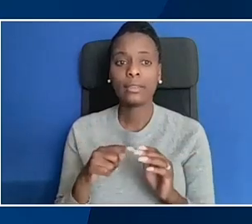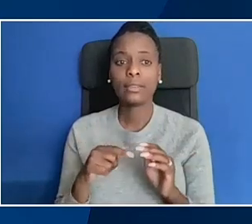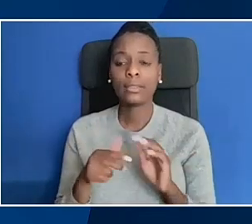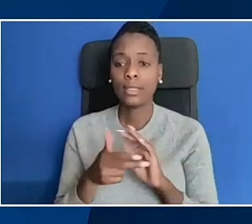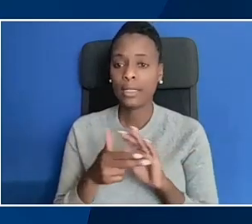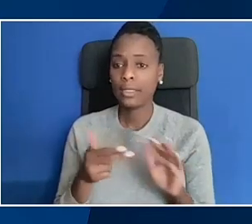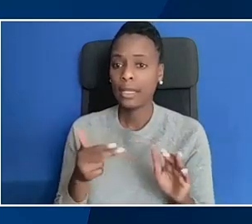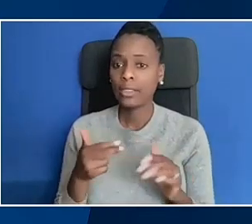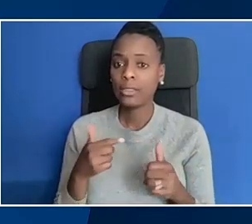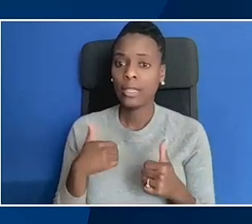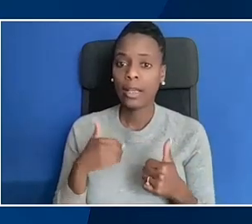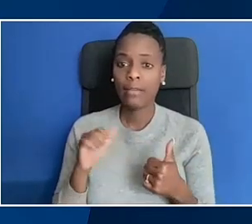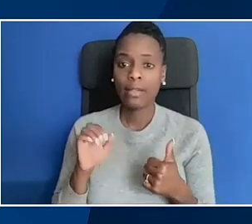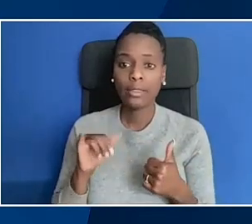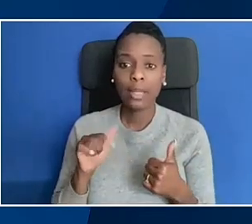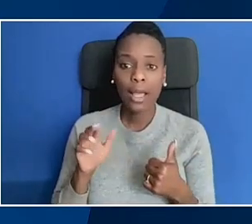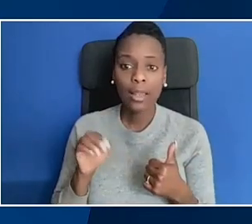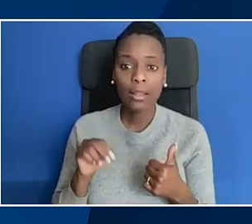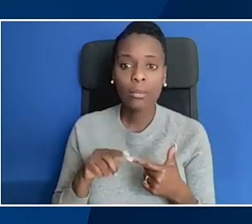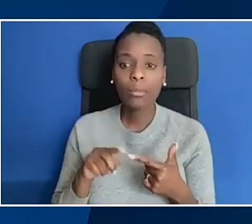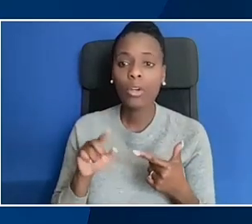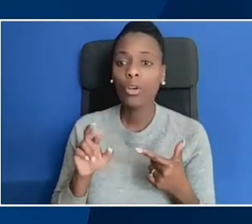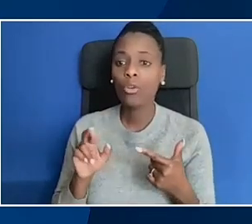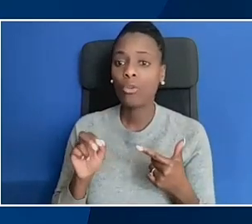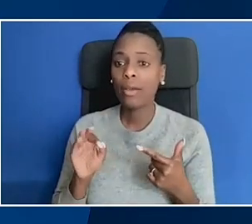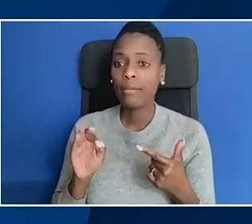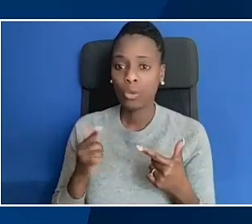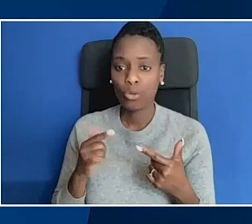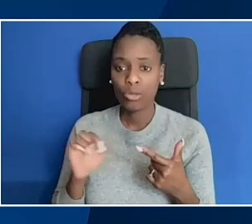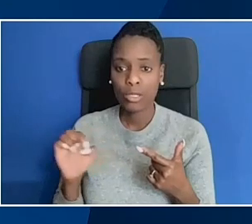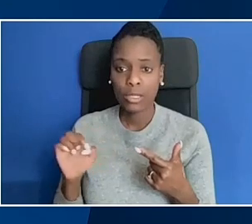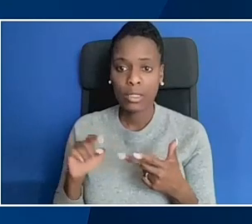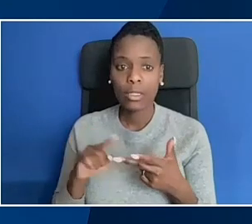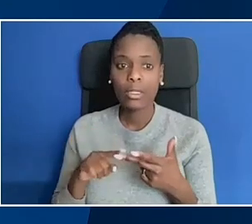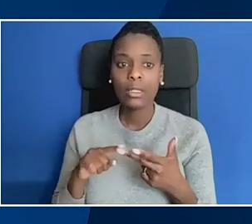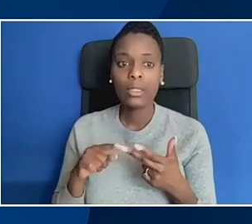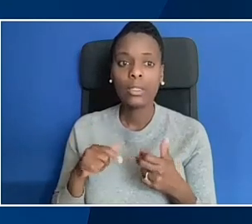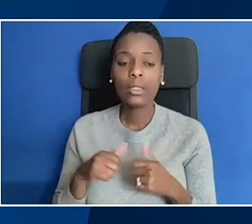Are you this, are you that, are you- are you a self-petitioner? Under the Violation of Womens Act, are